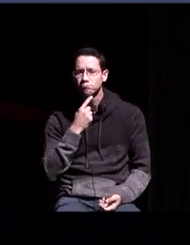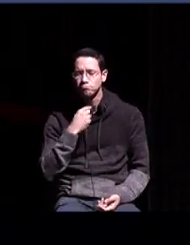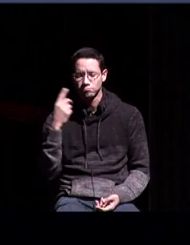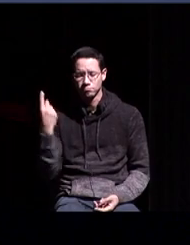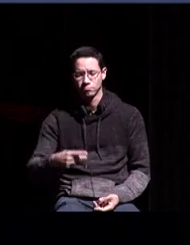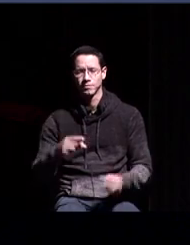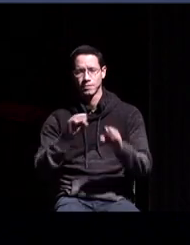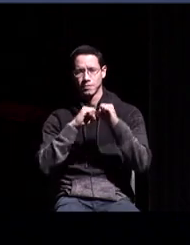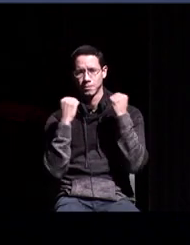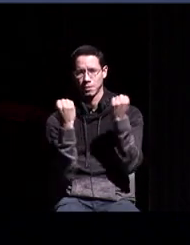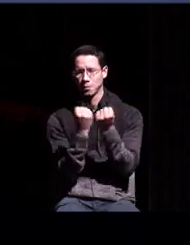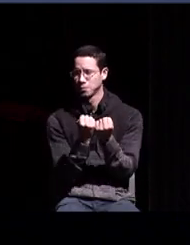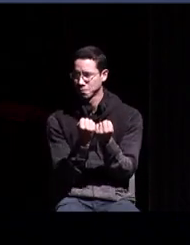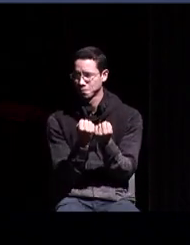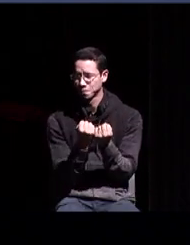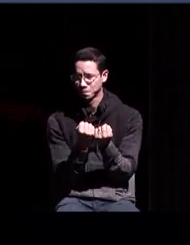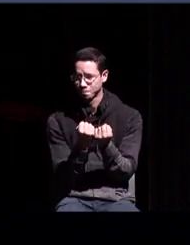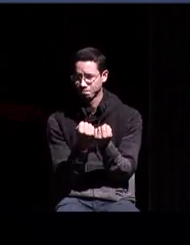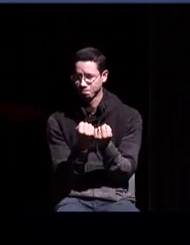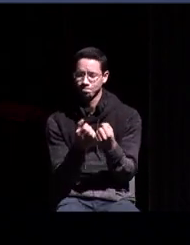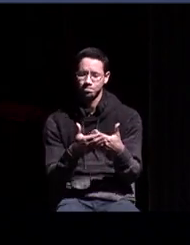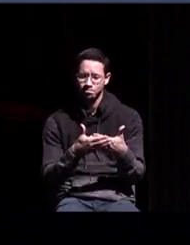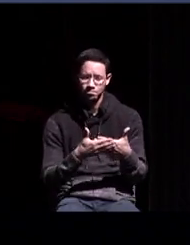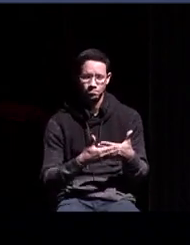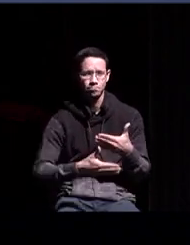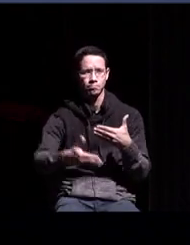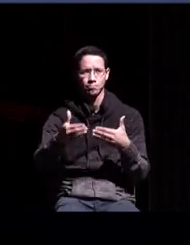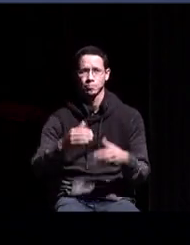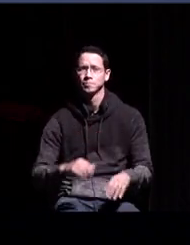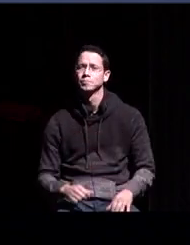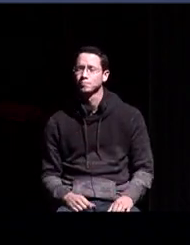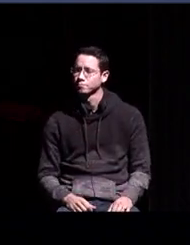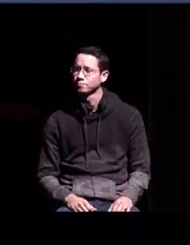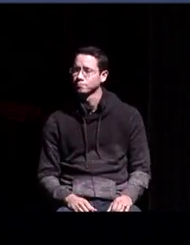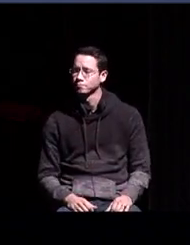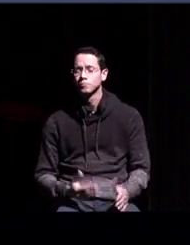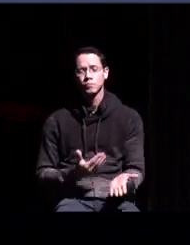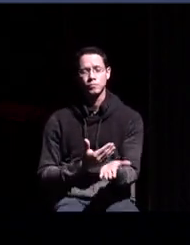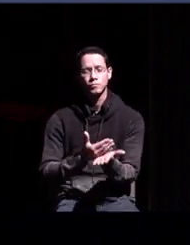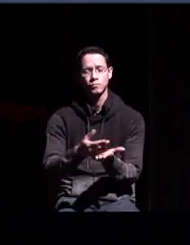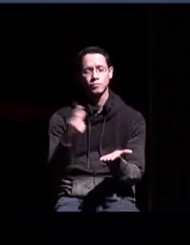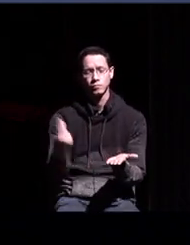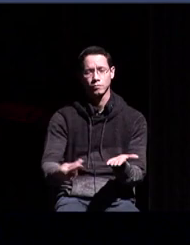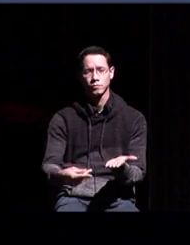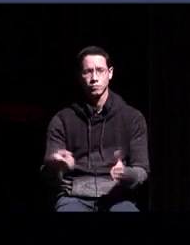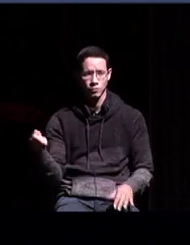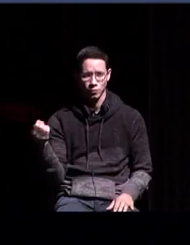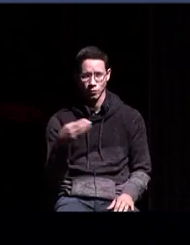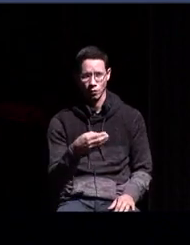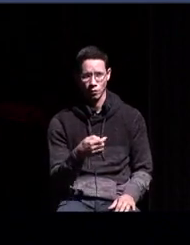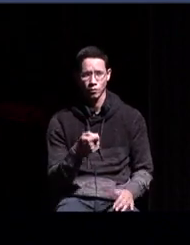as a trigger. We have begun something new here. I have said this to everyone I have talked to: